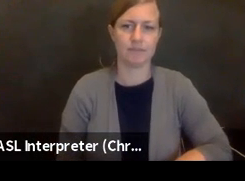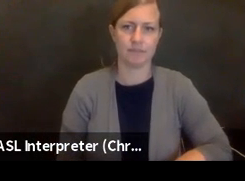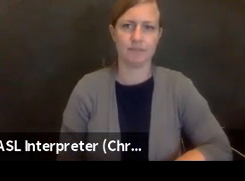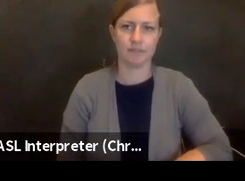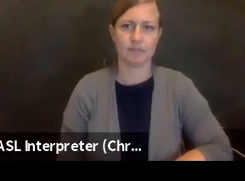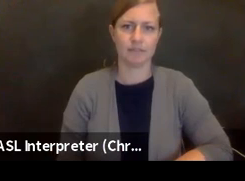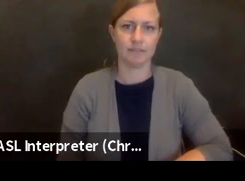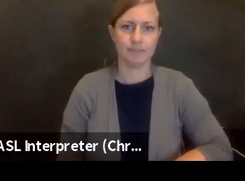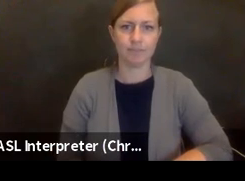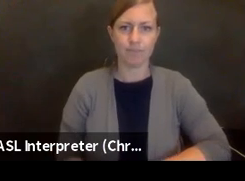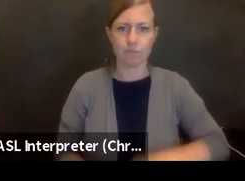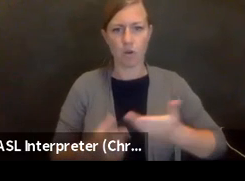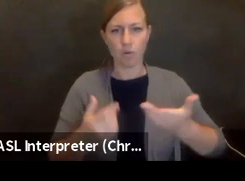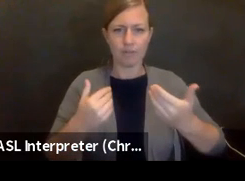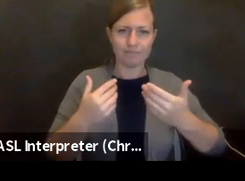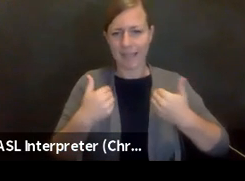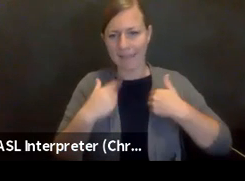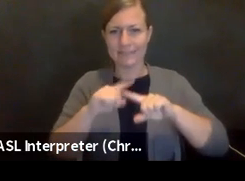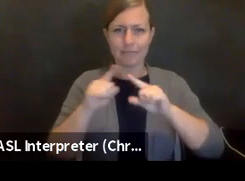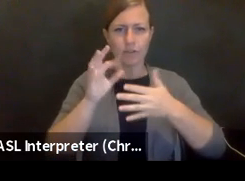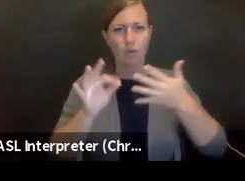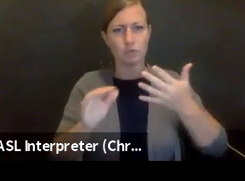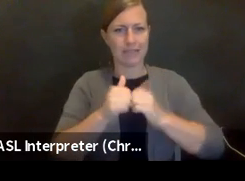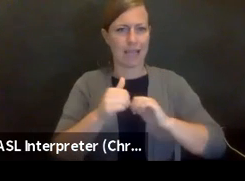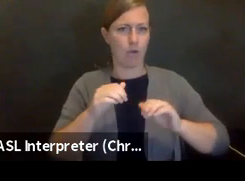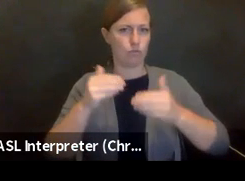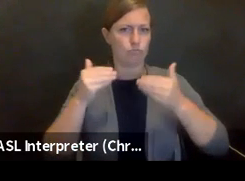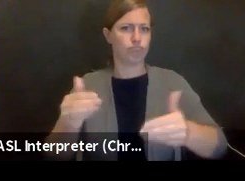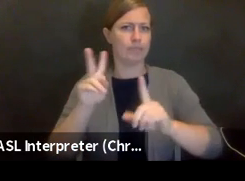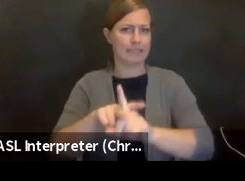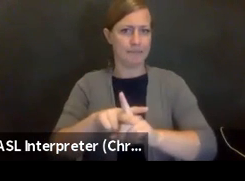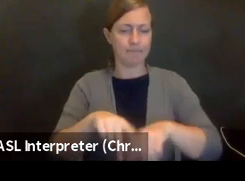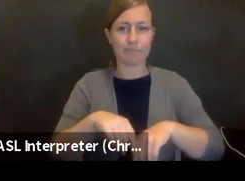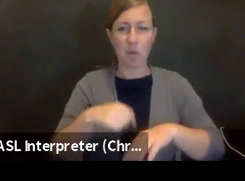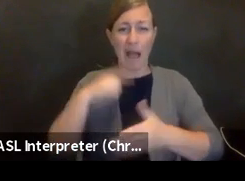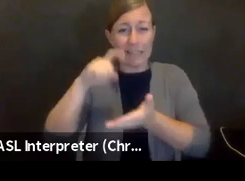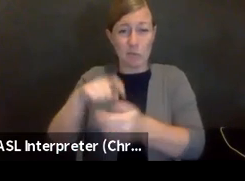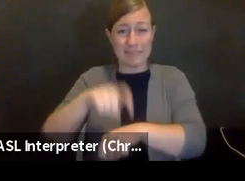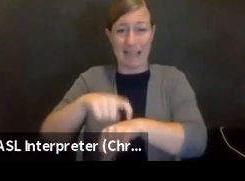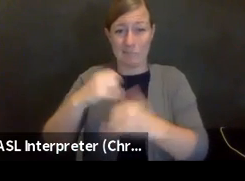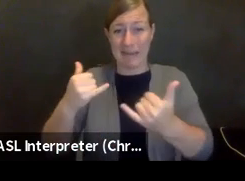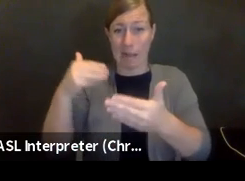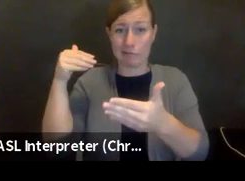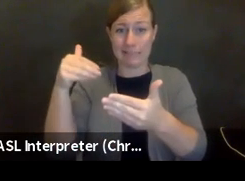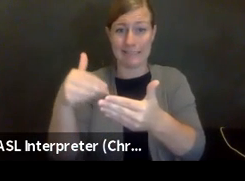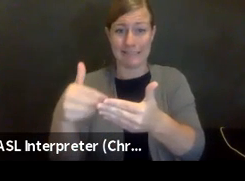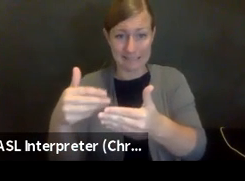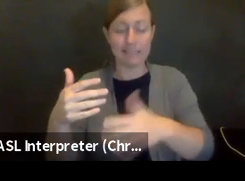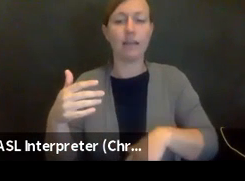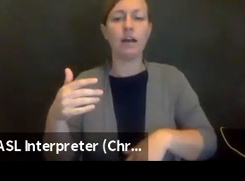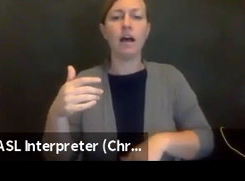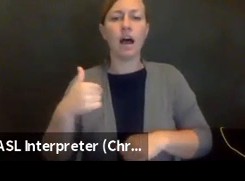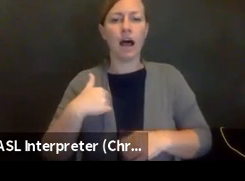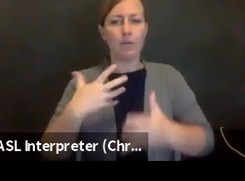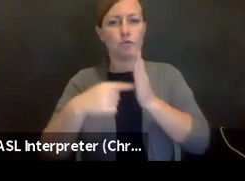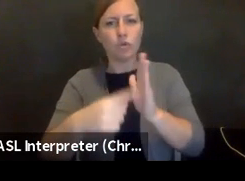Katherine Livick - ESD 112: you could do that a number of ways. Now I know that we don't have a lot of time left so I'm going to show you the other types of assignments you can create.